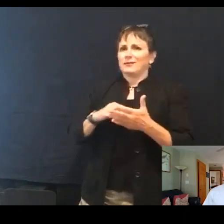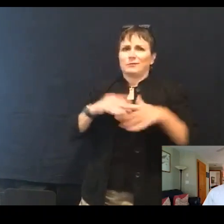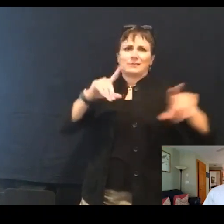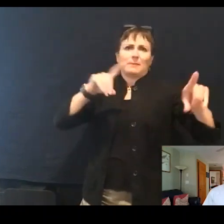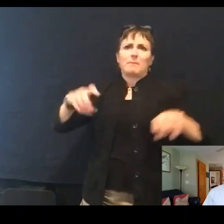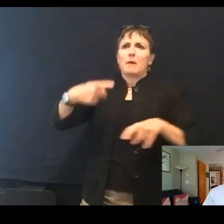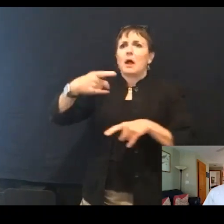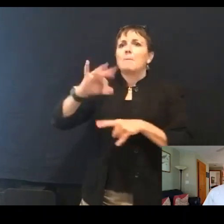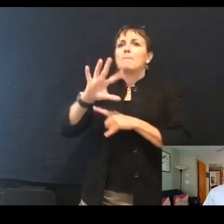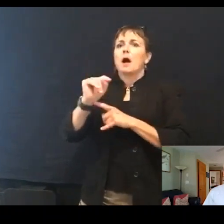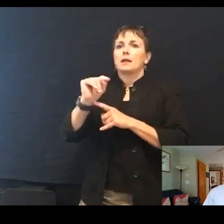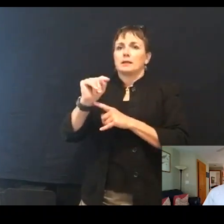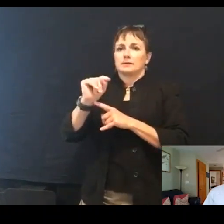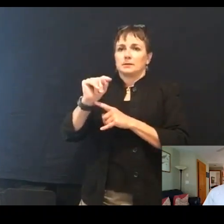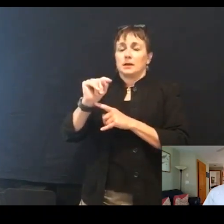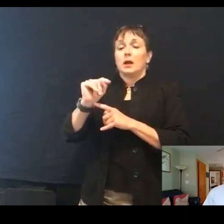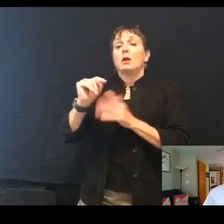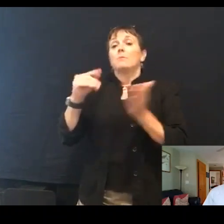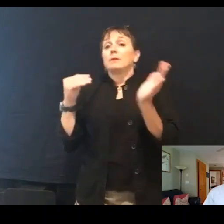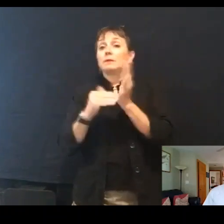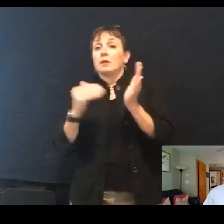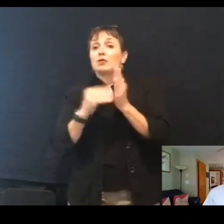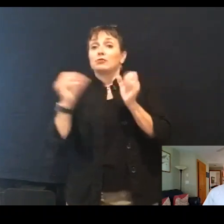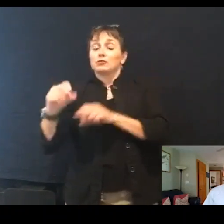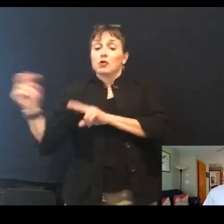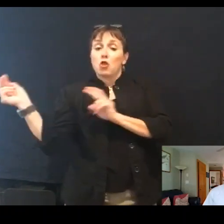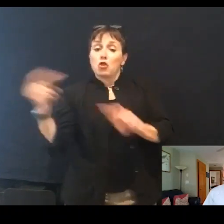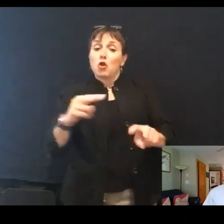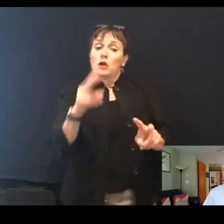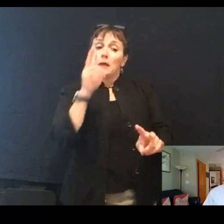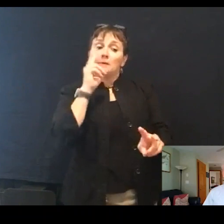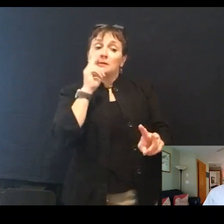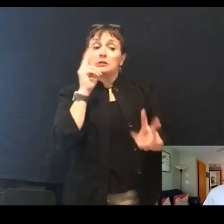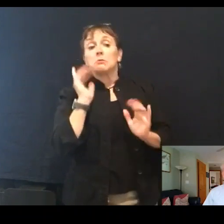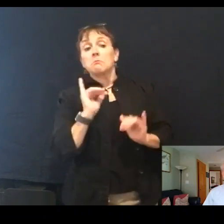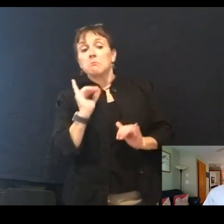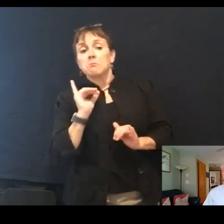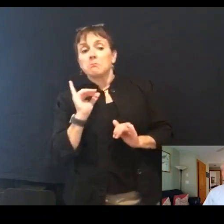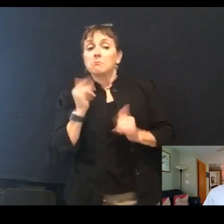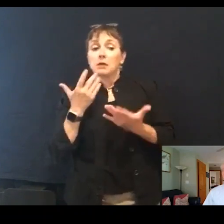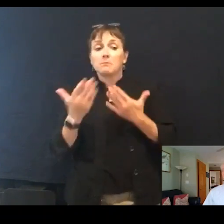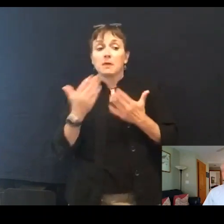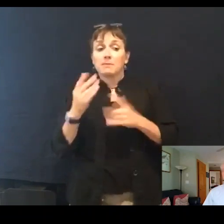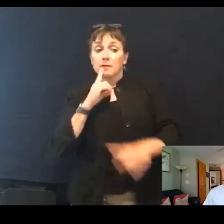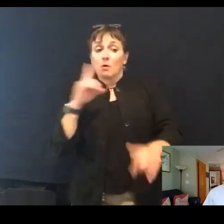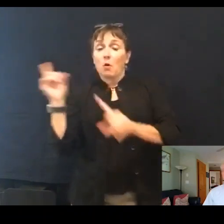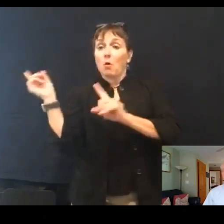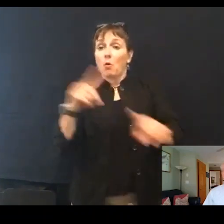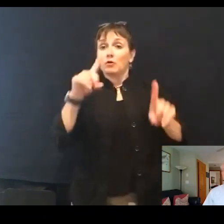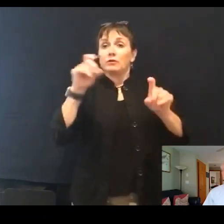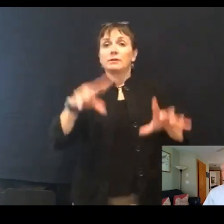available to the clinicians. Only certain approved clinicians can order this test